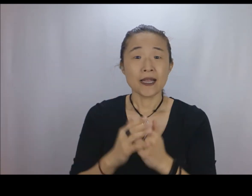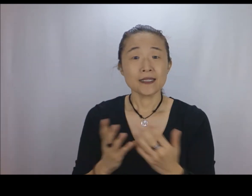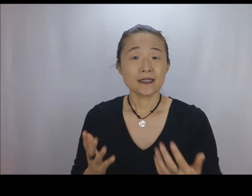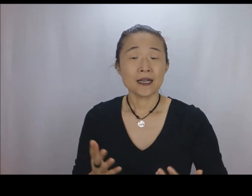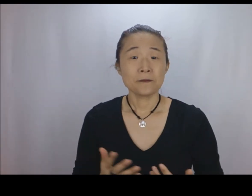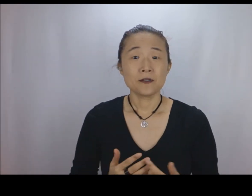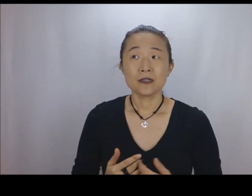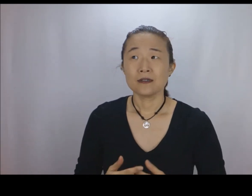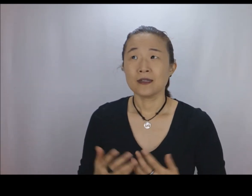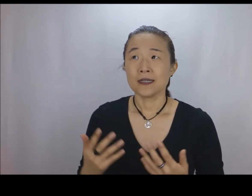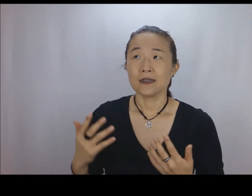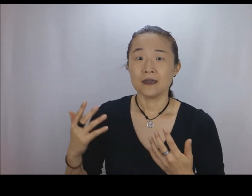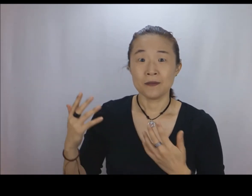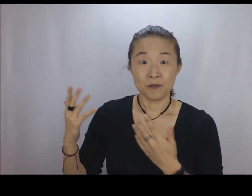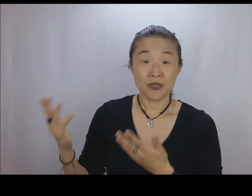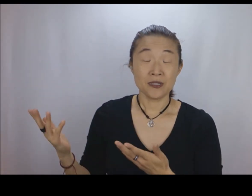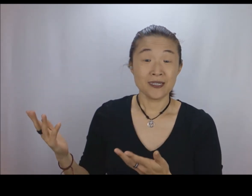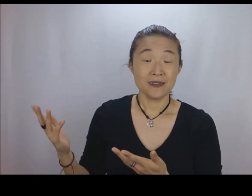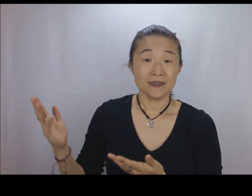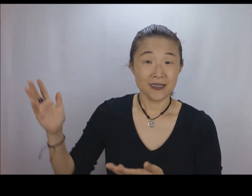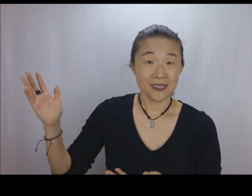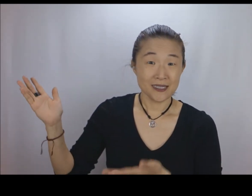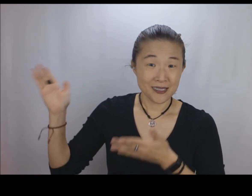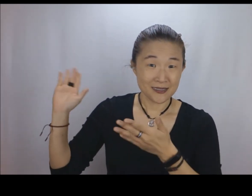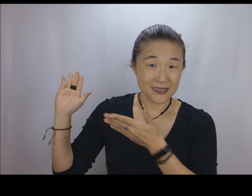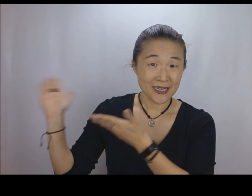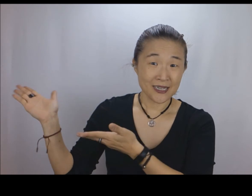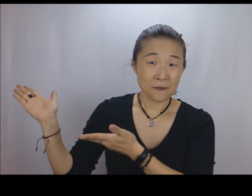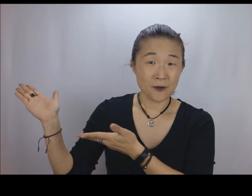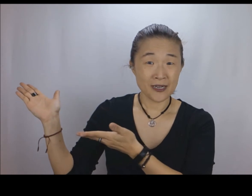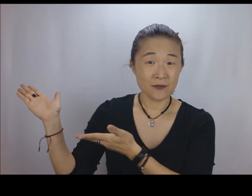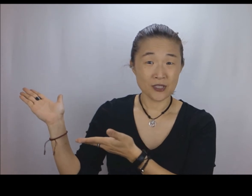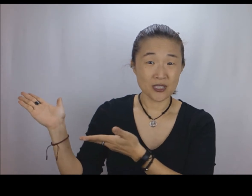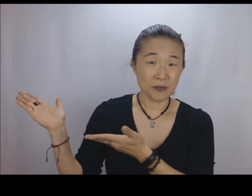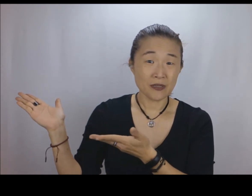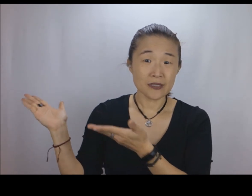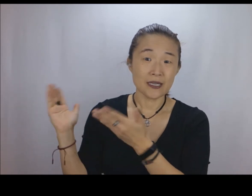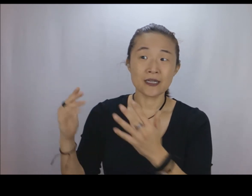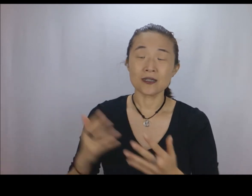And that's a sign for like a building that is standing upright and was just built.